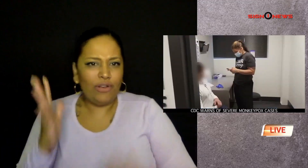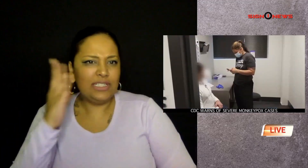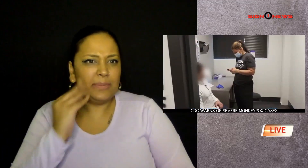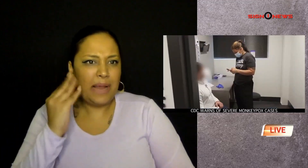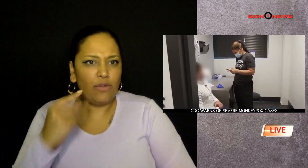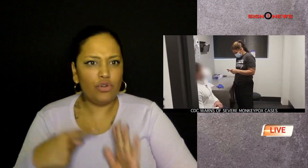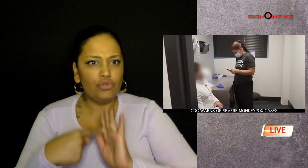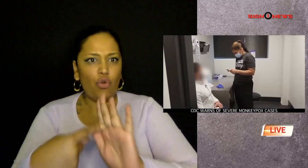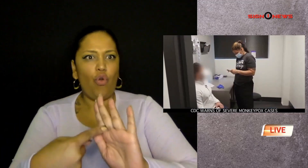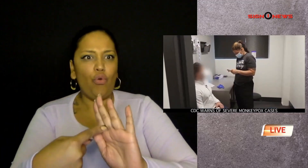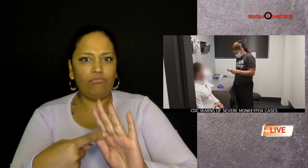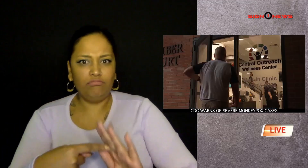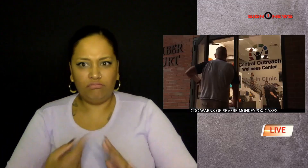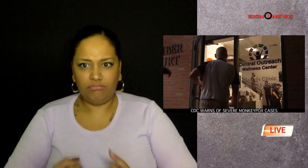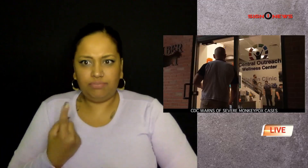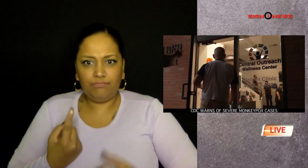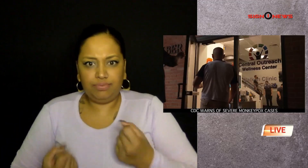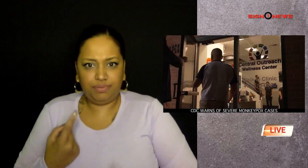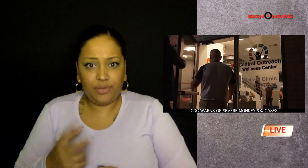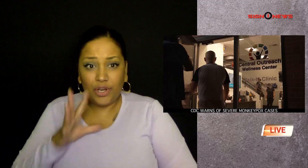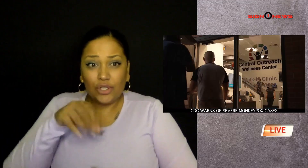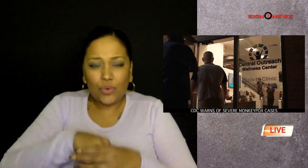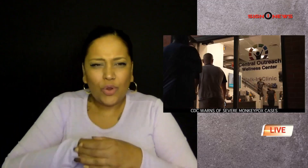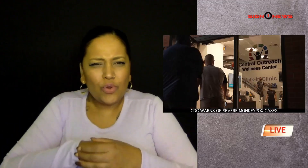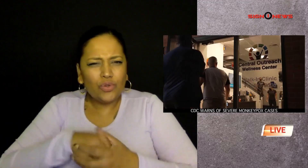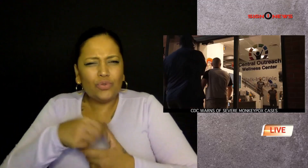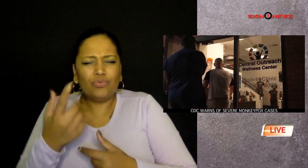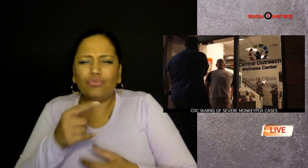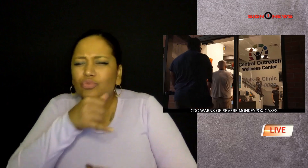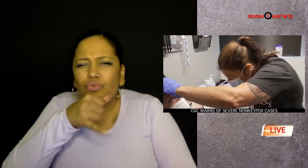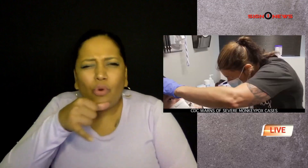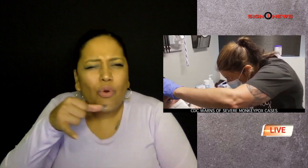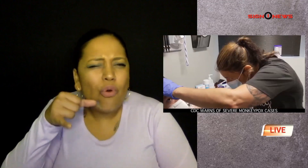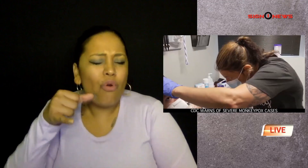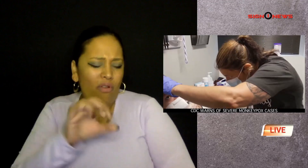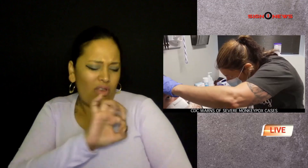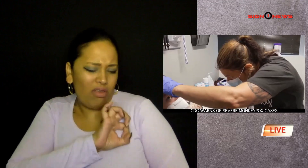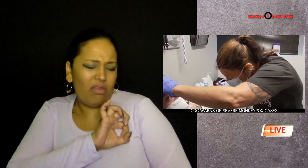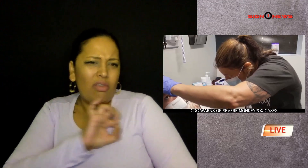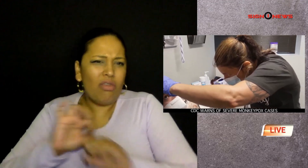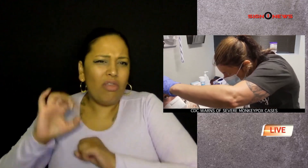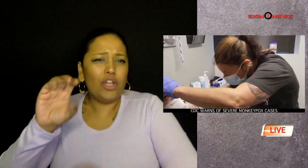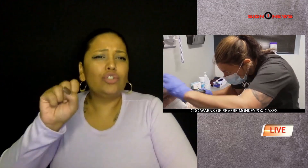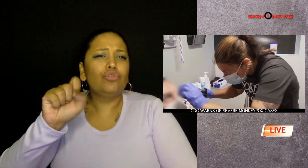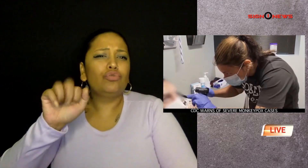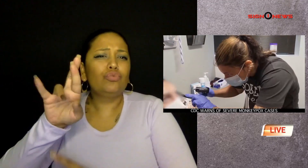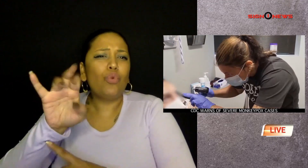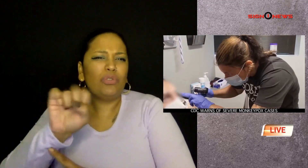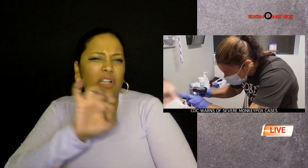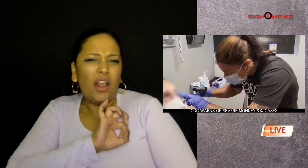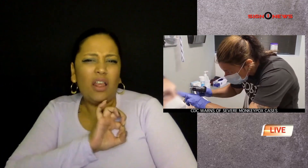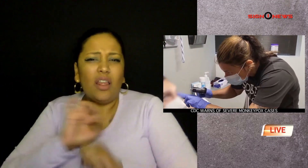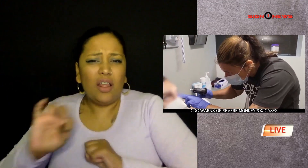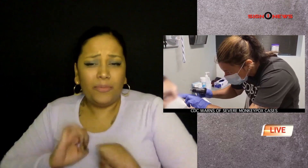Some people with the disease have experienced debilitating symptoms including painful sores.